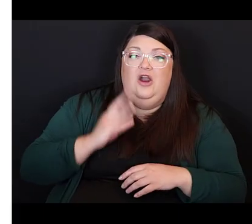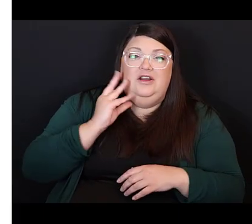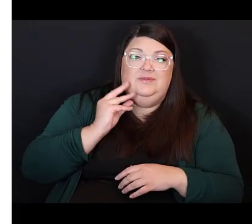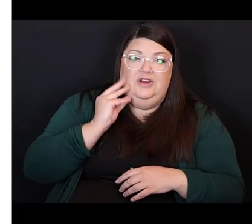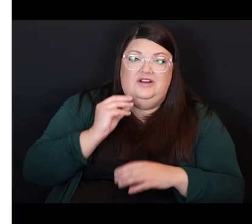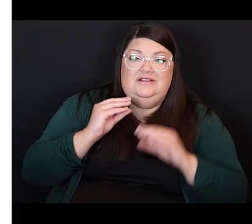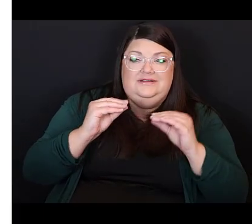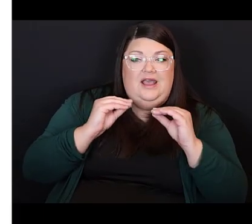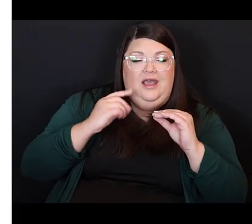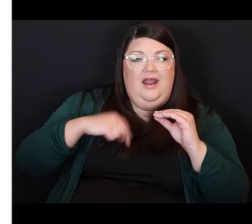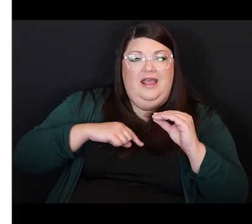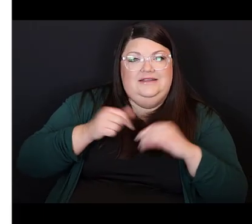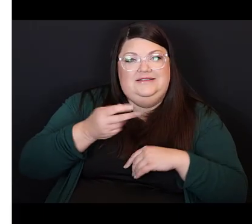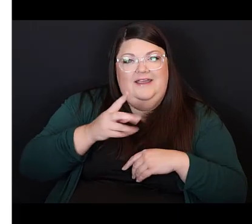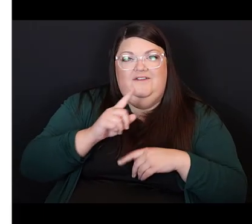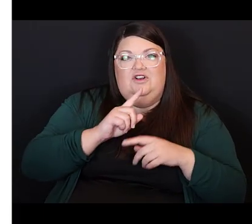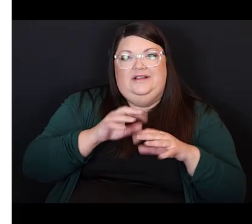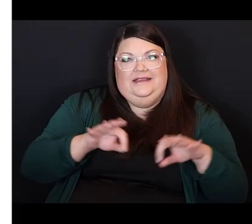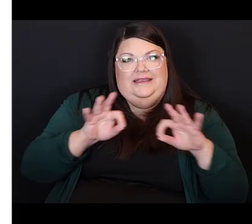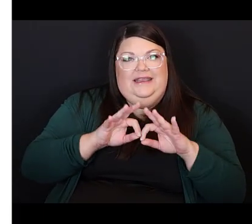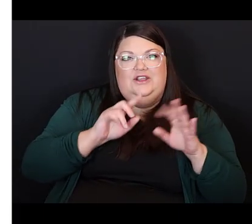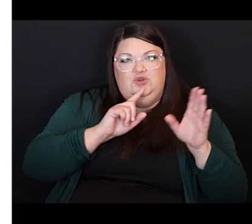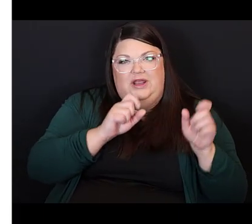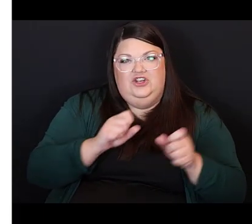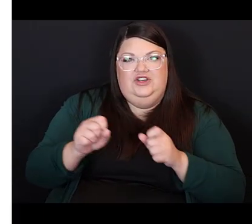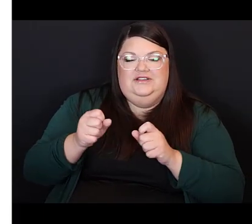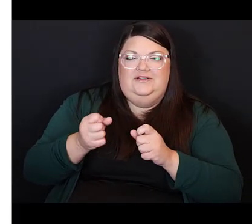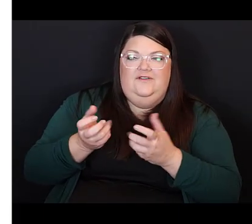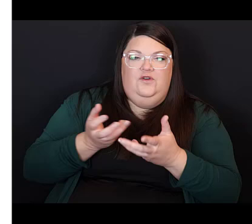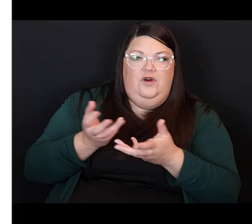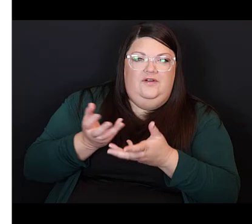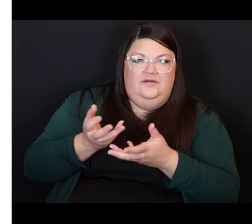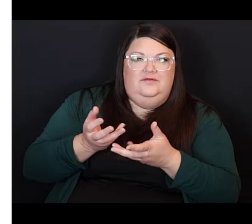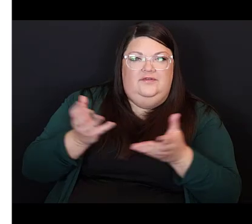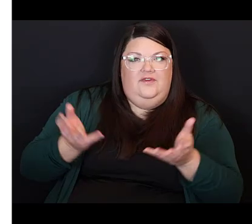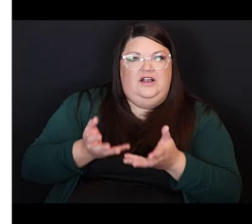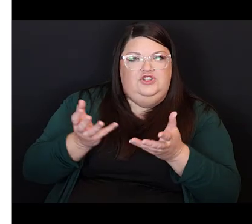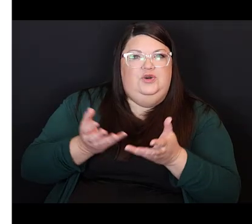taught us several key strategies for fostering a successful collaboration.